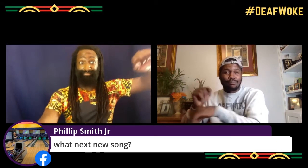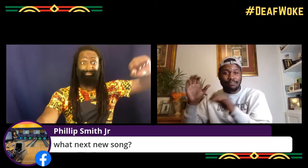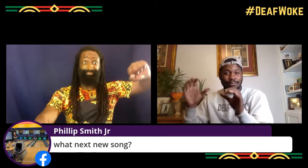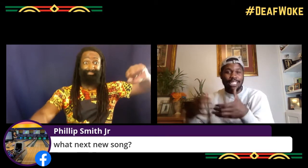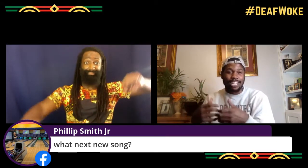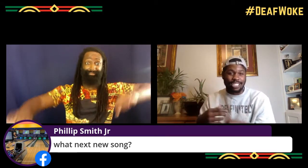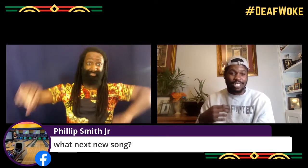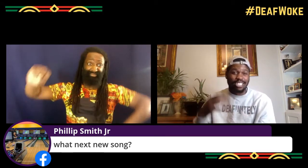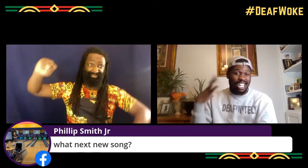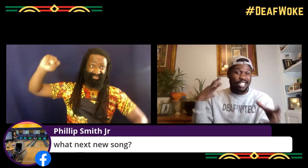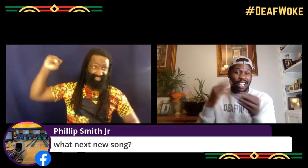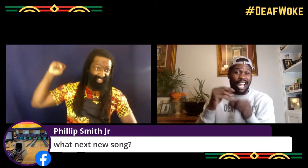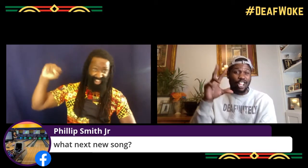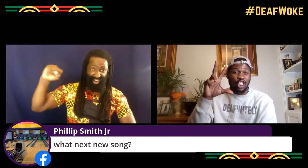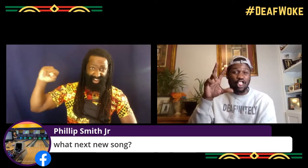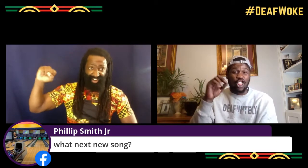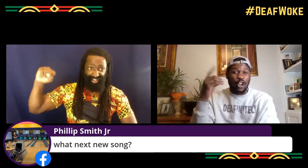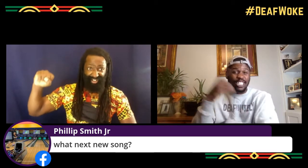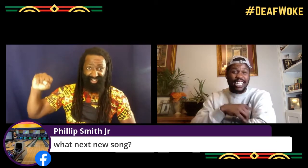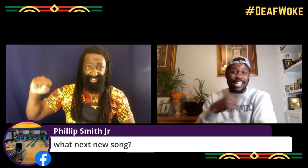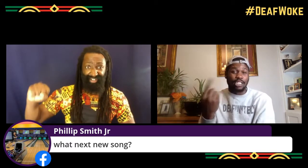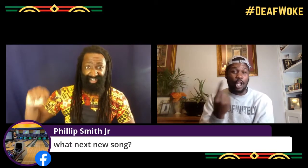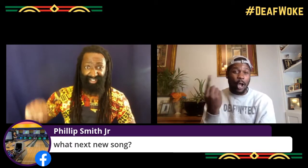In 30 days, I had 90 people sign up for the class.